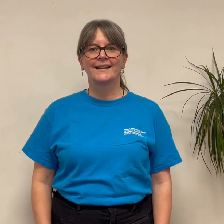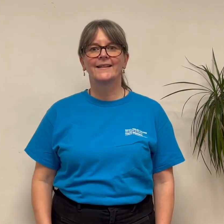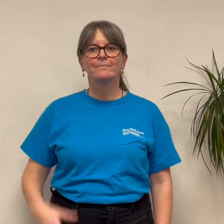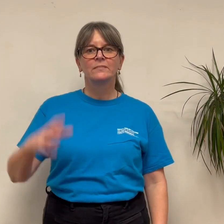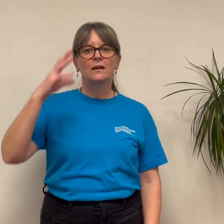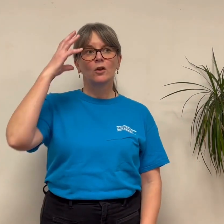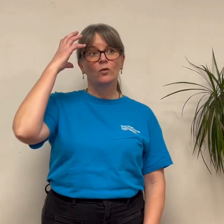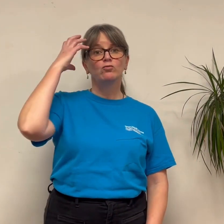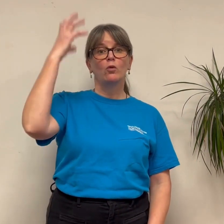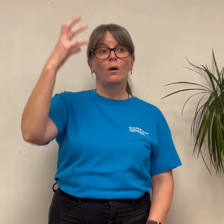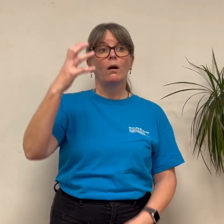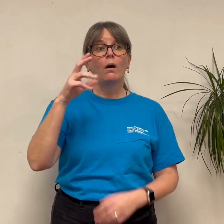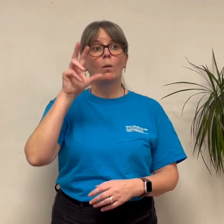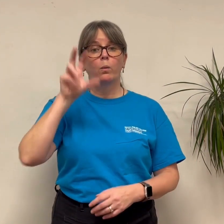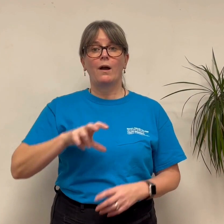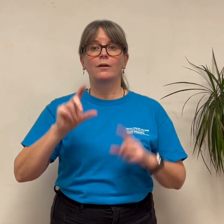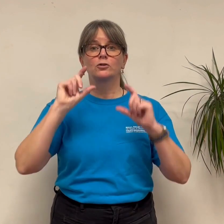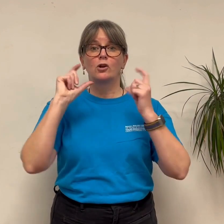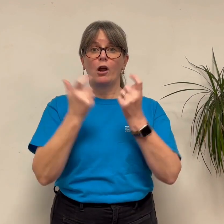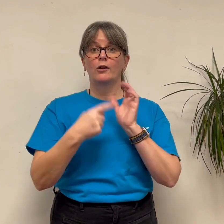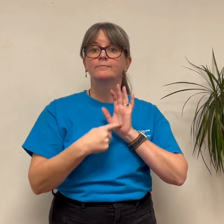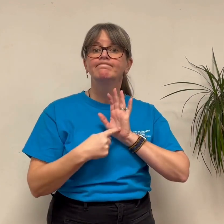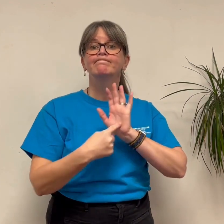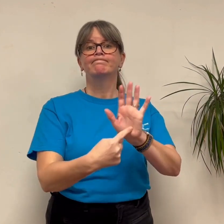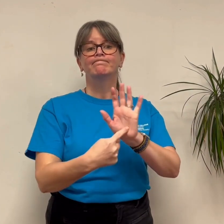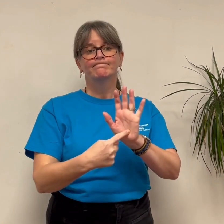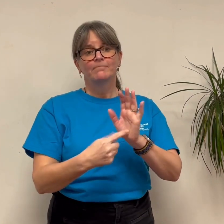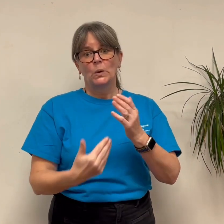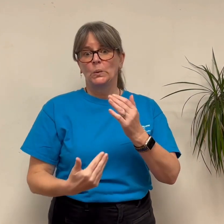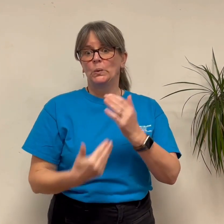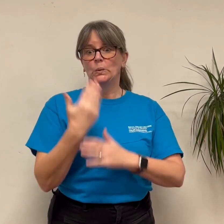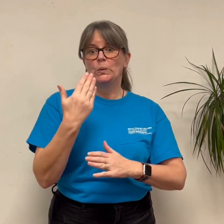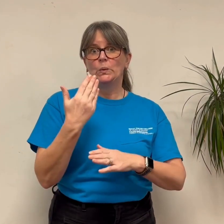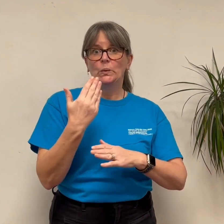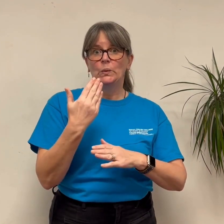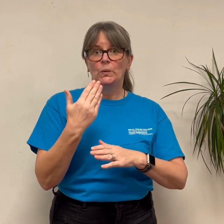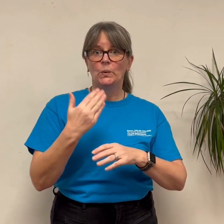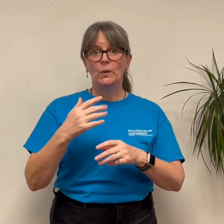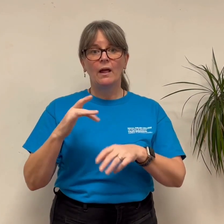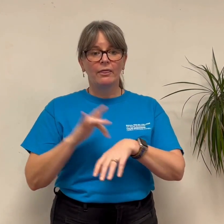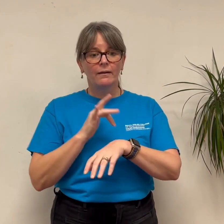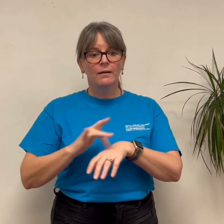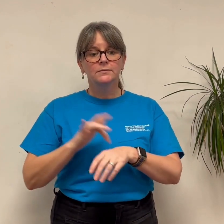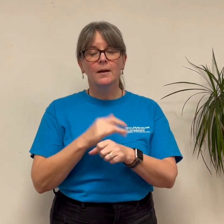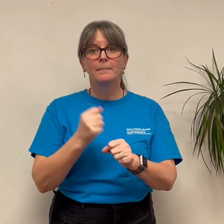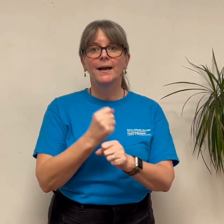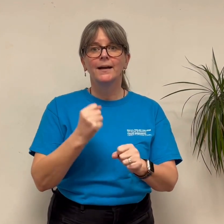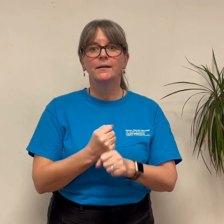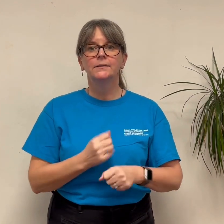Presented by Royal Welsh College’s next generation of theatre makers